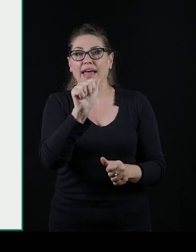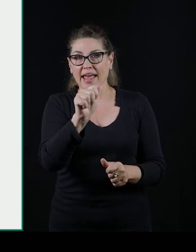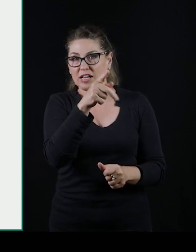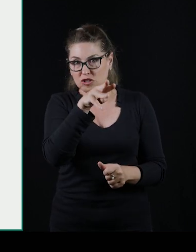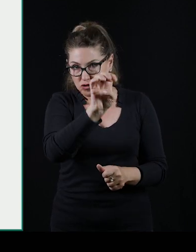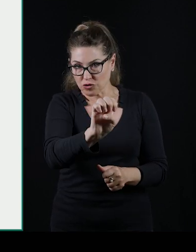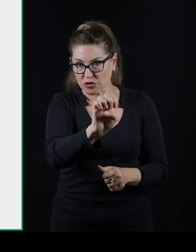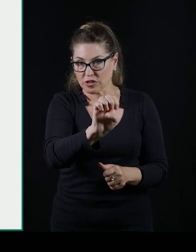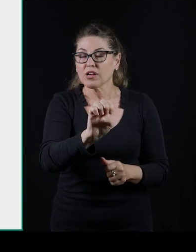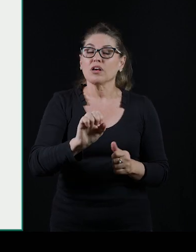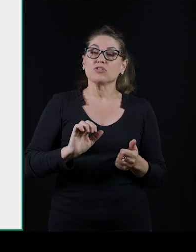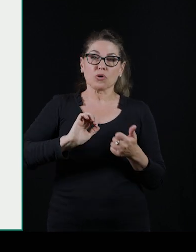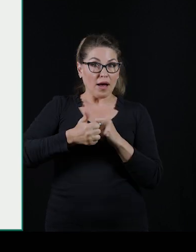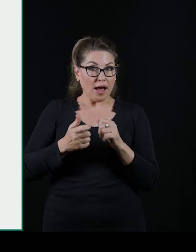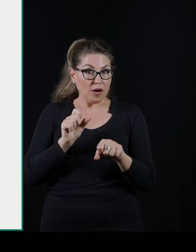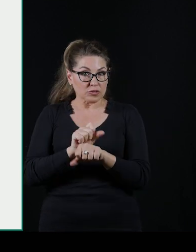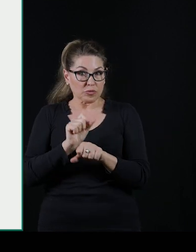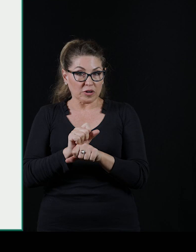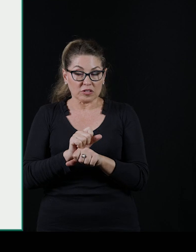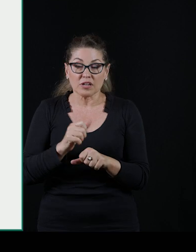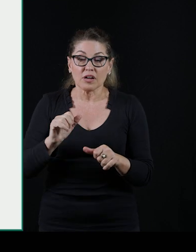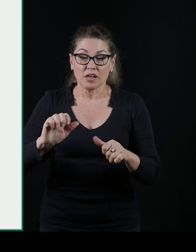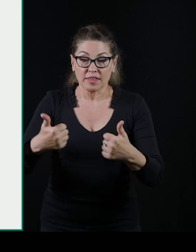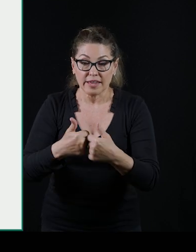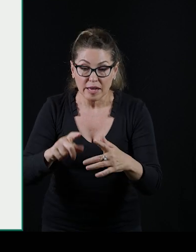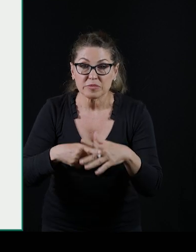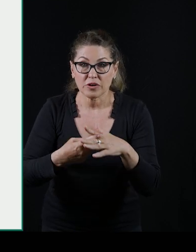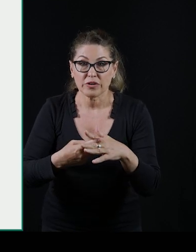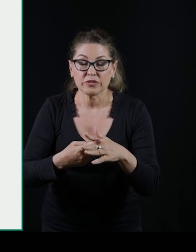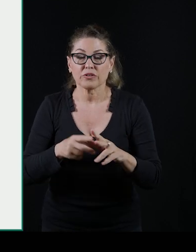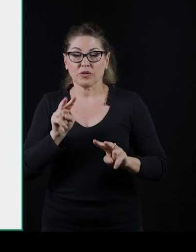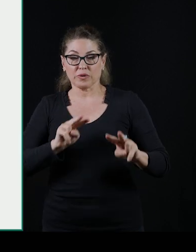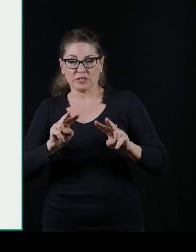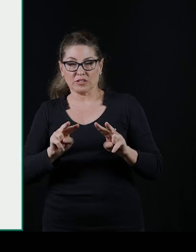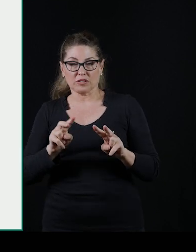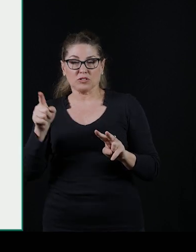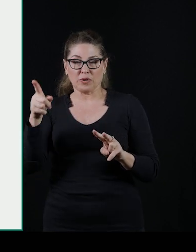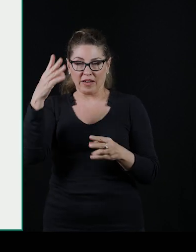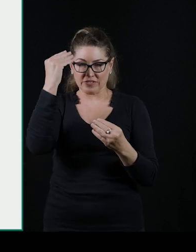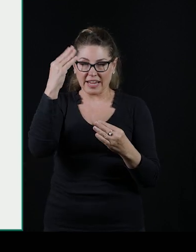So essentially the way it works is that when the game session starts up, we look and say is there data in Azure Blob?